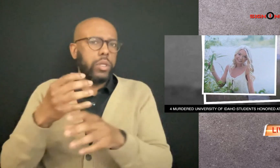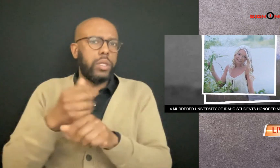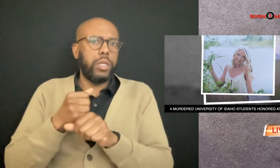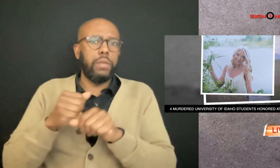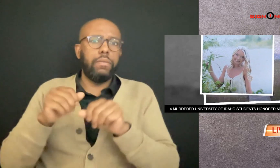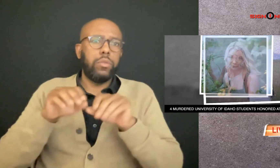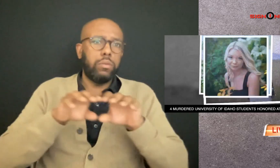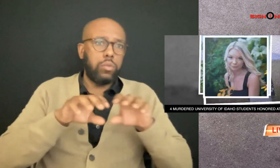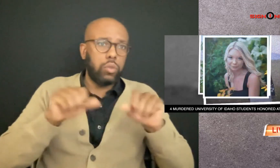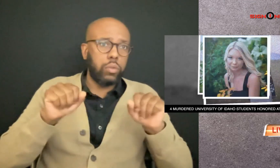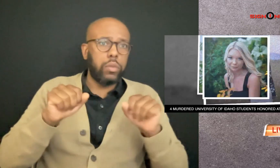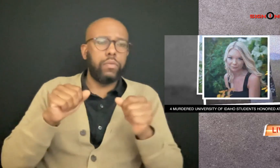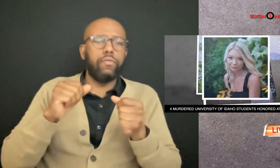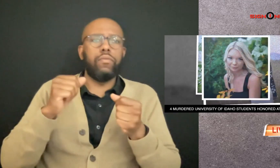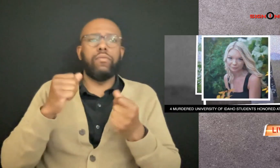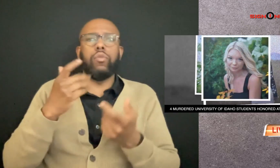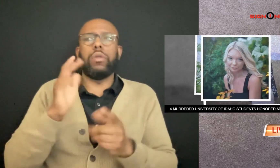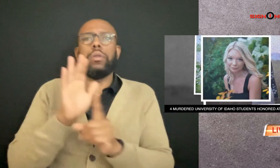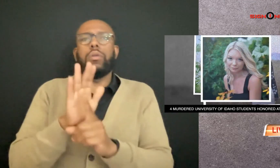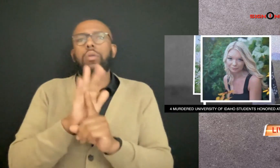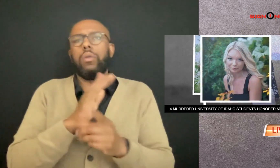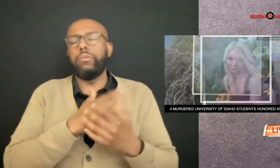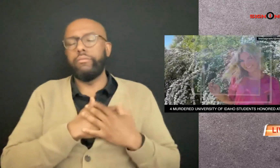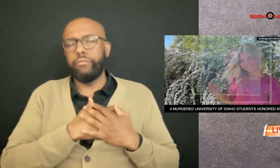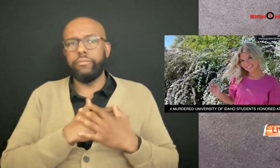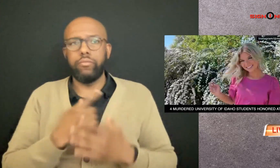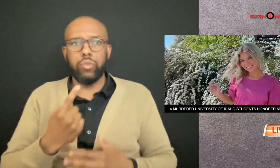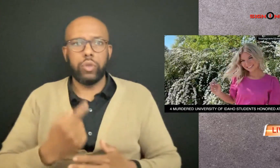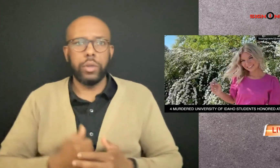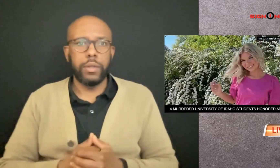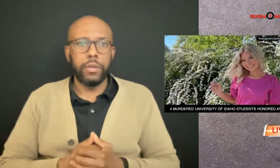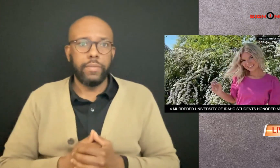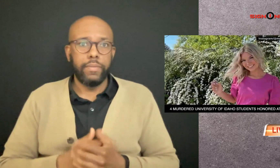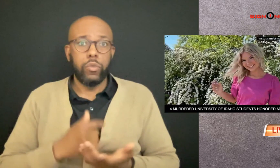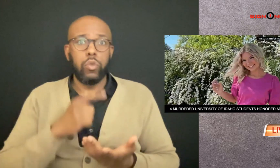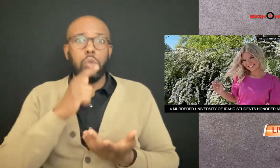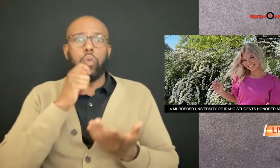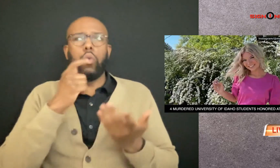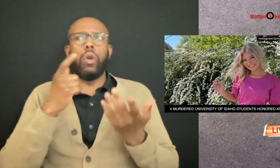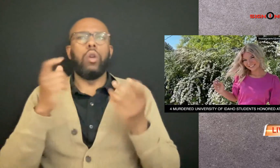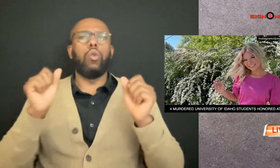as family members received the diplomas for their loved ones who would've been there if